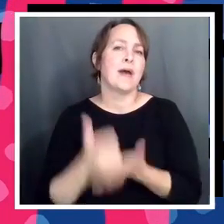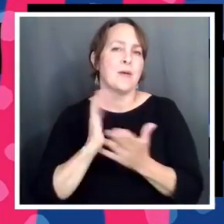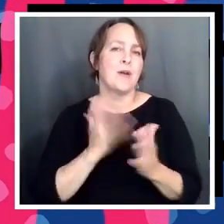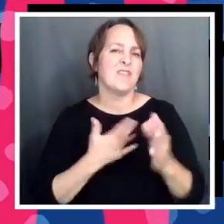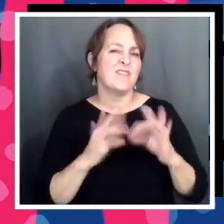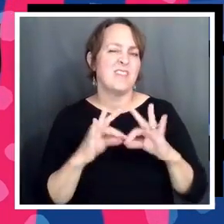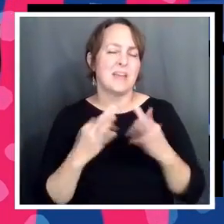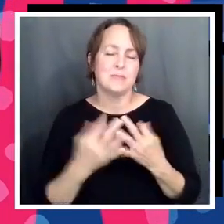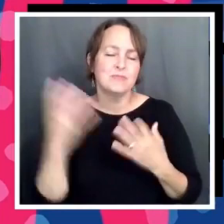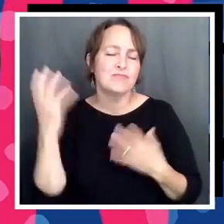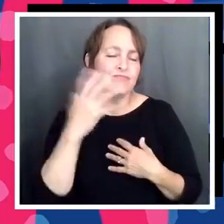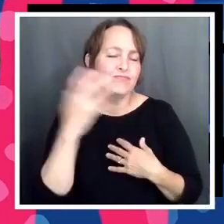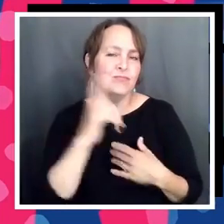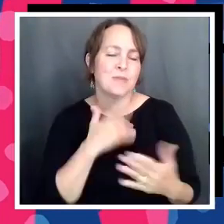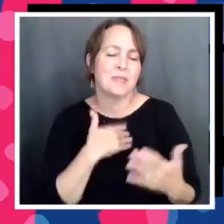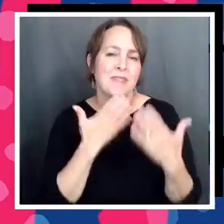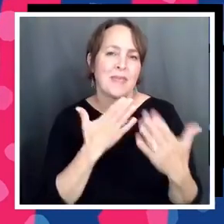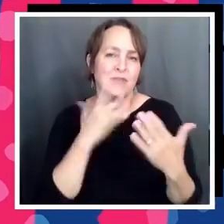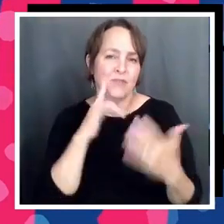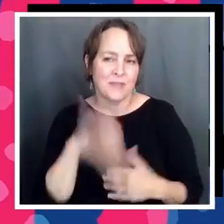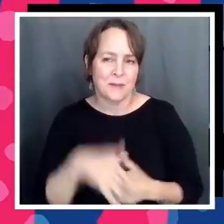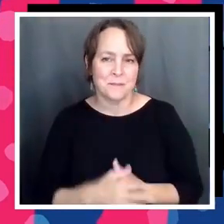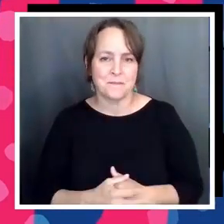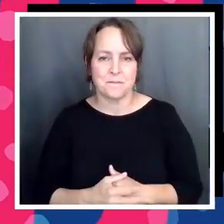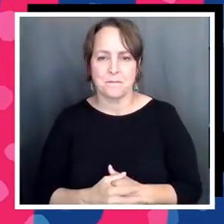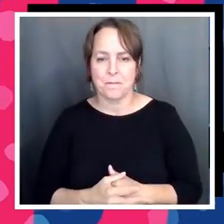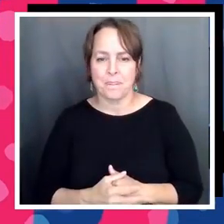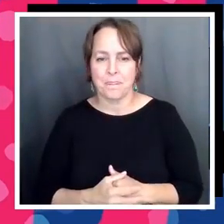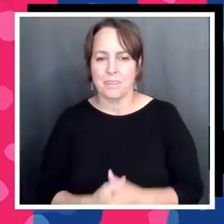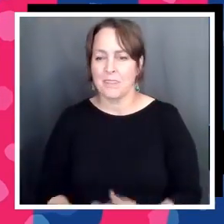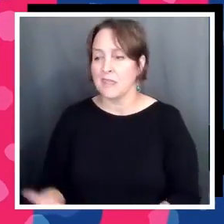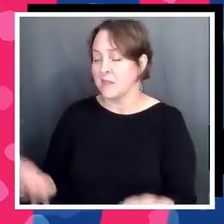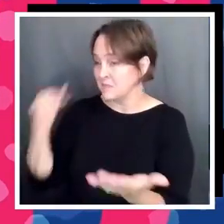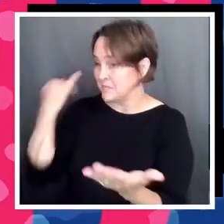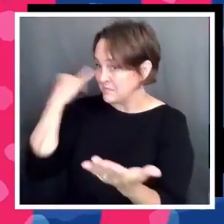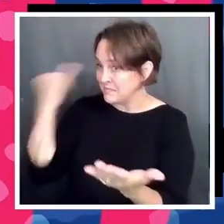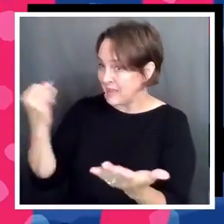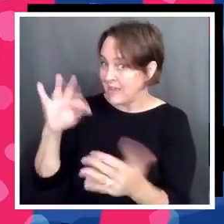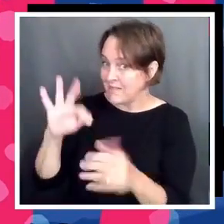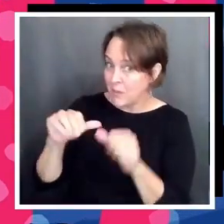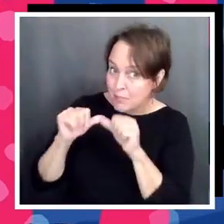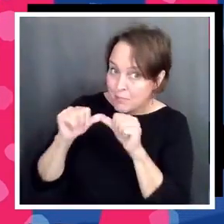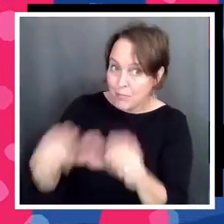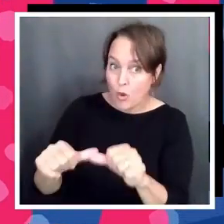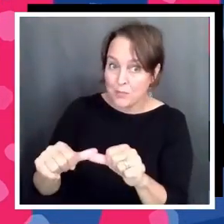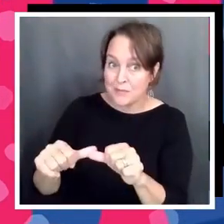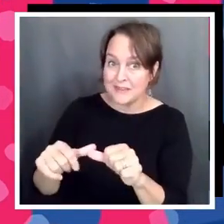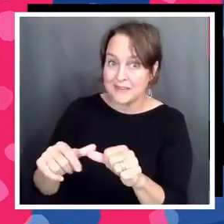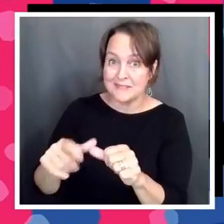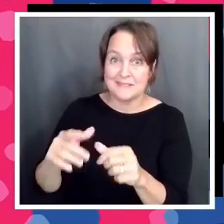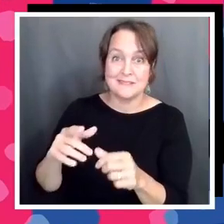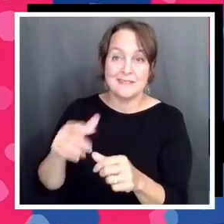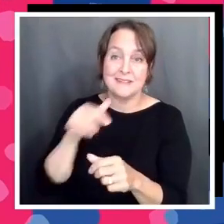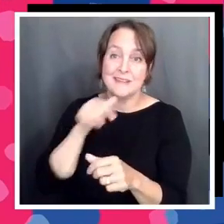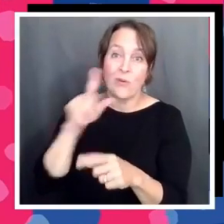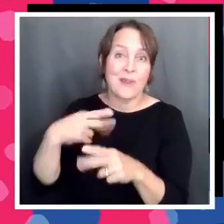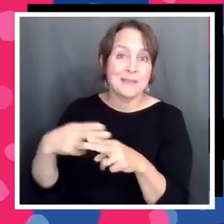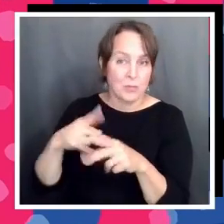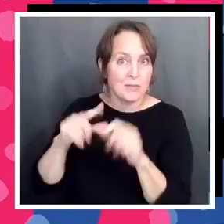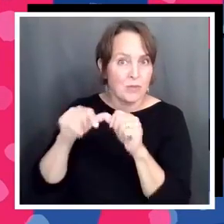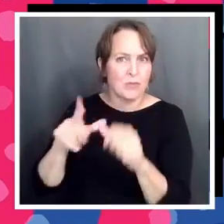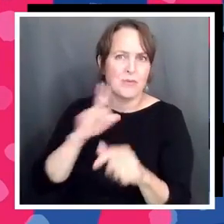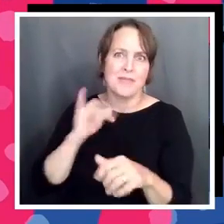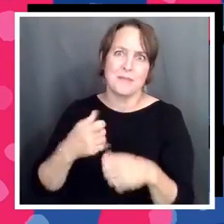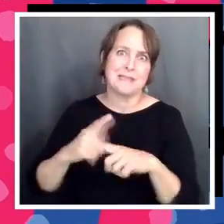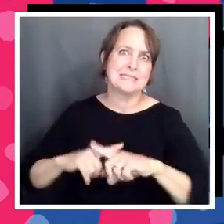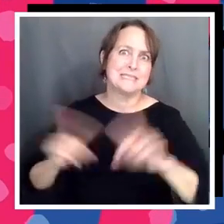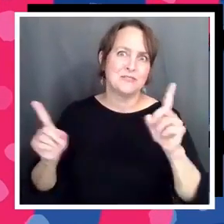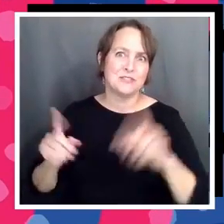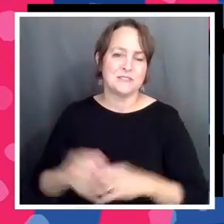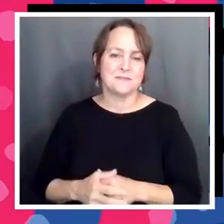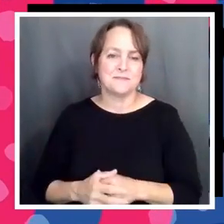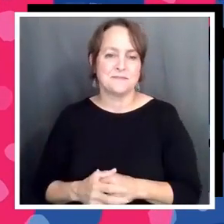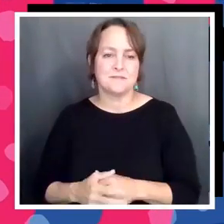CLOTHING AND FOOD AND TUTORING.